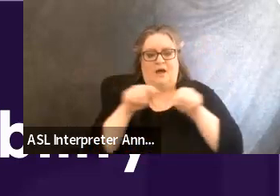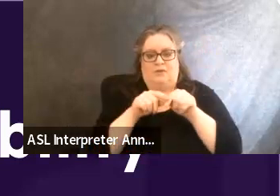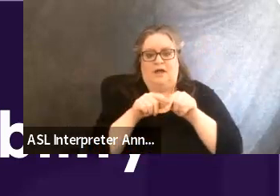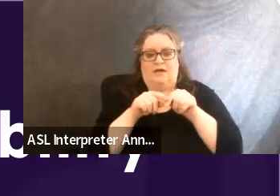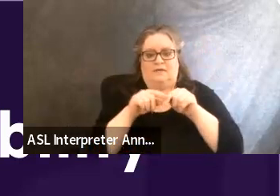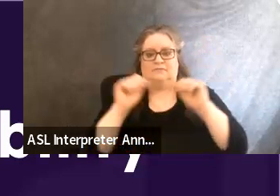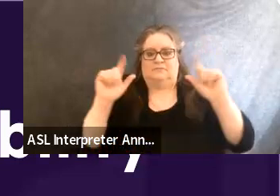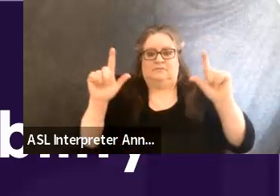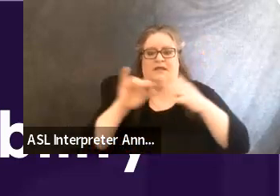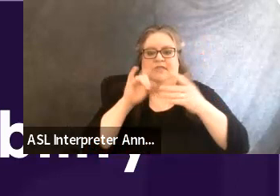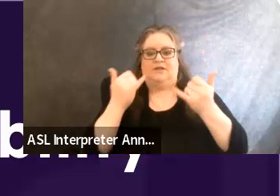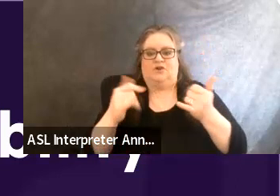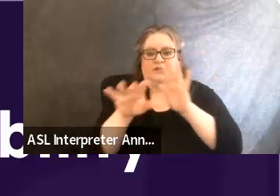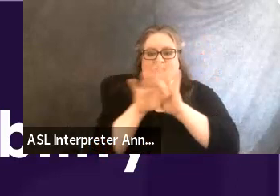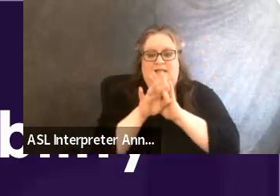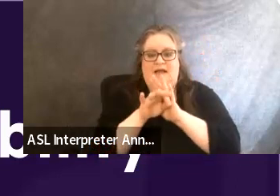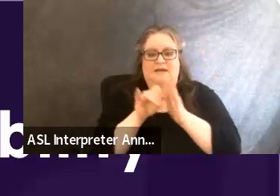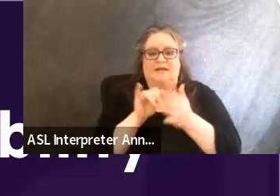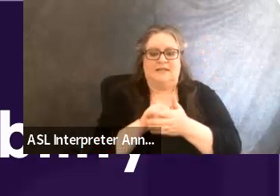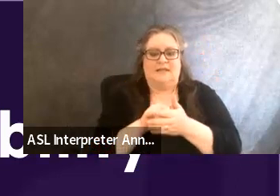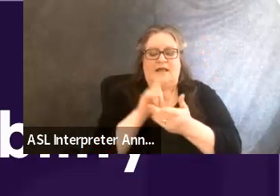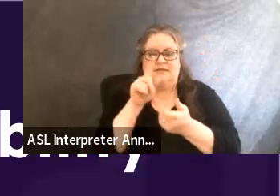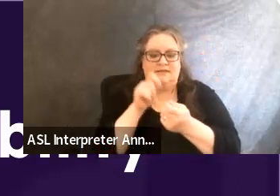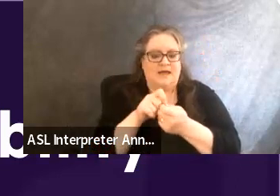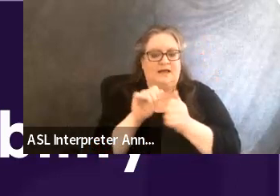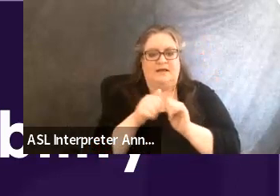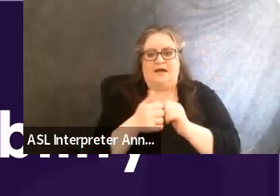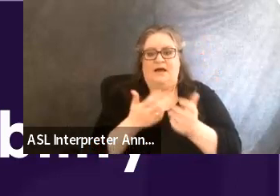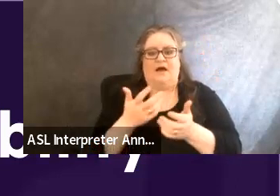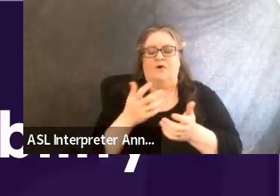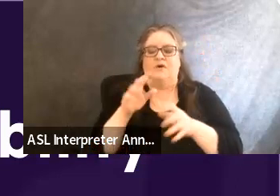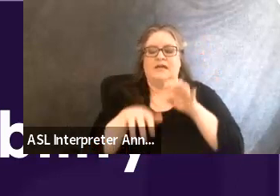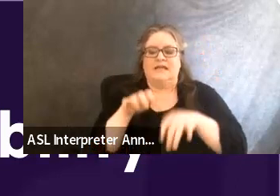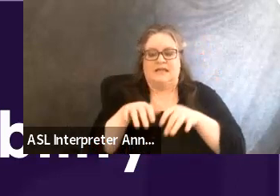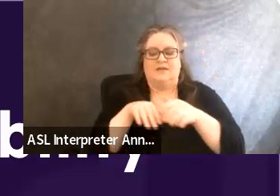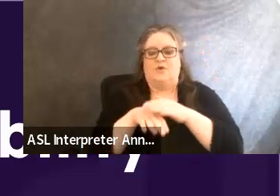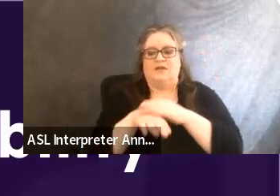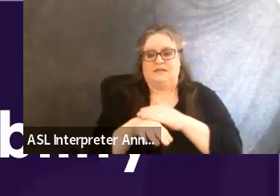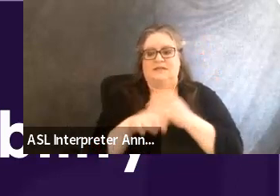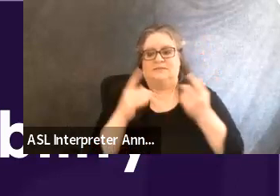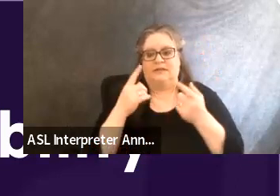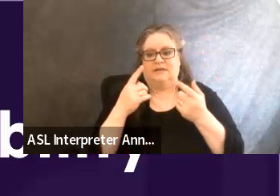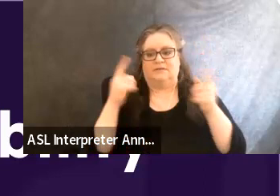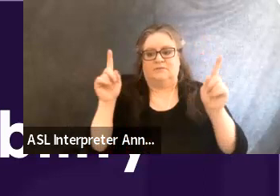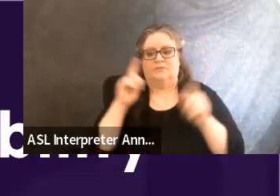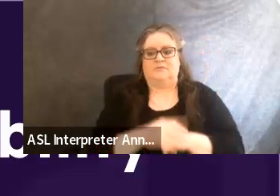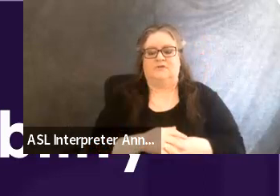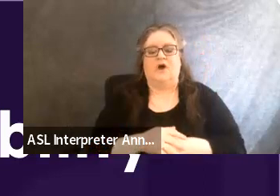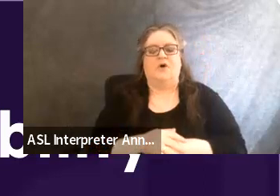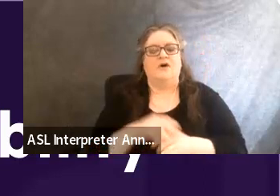that is currently selected. That is also exactly how keyboard accessibility on the web works. So, in WordPress,